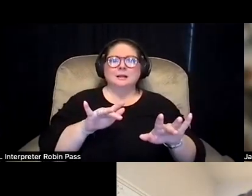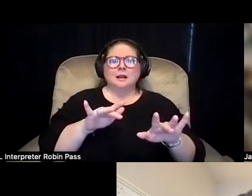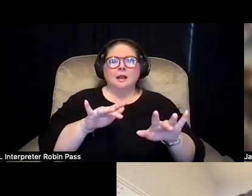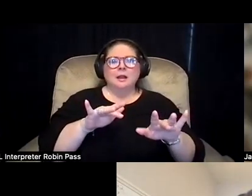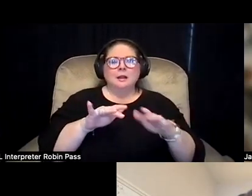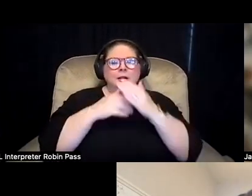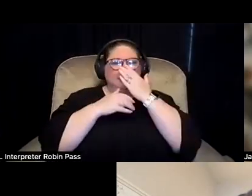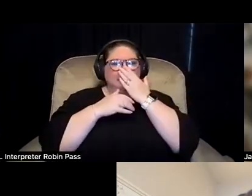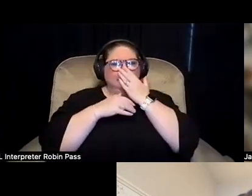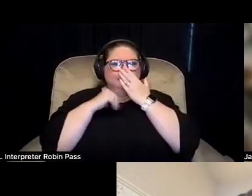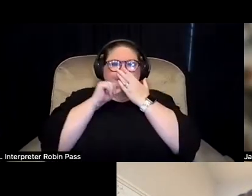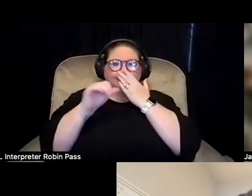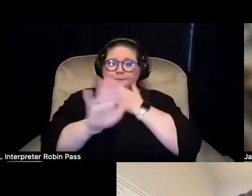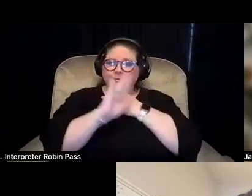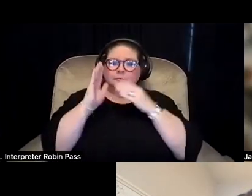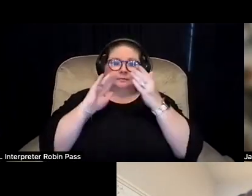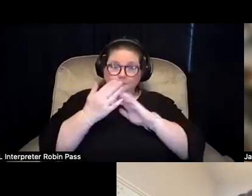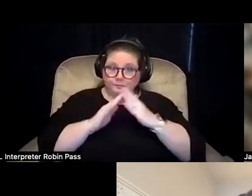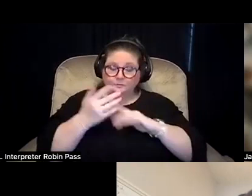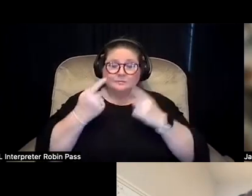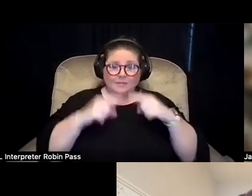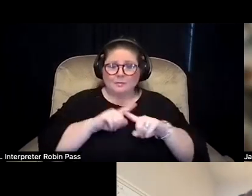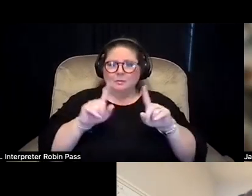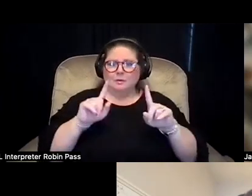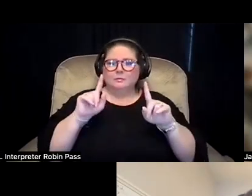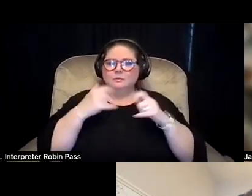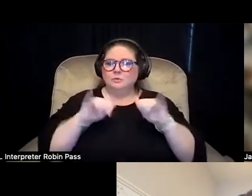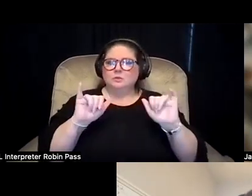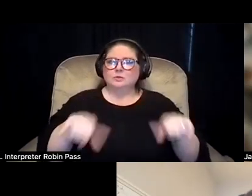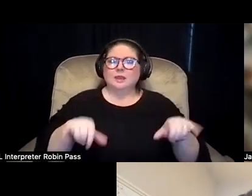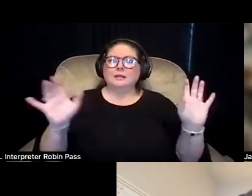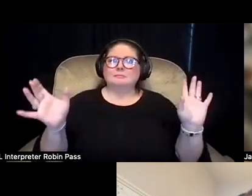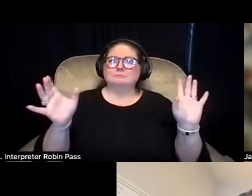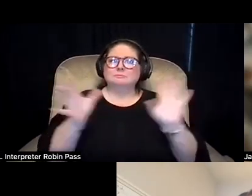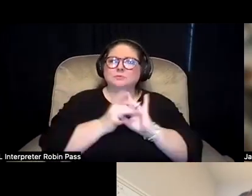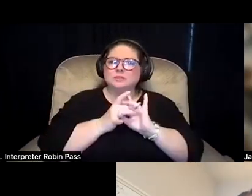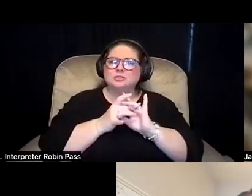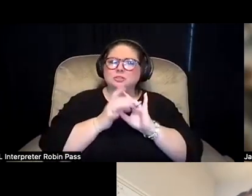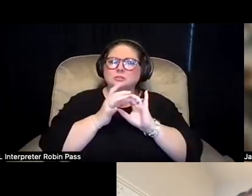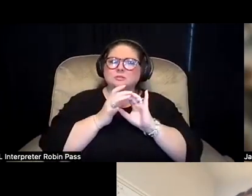to you can still draw those connections and threads um that help them feel more connected